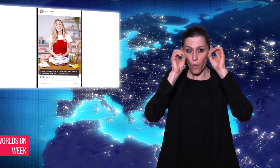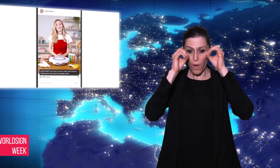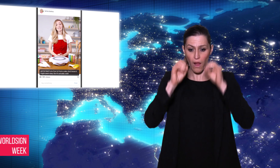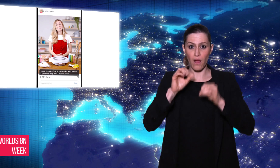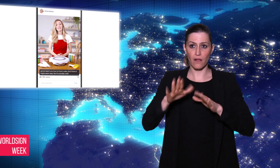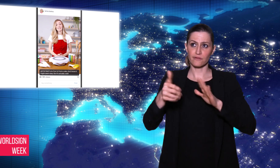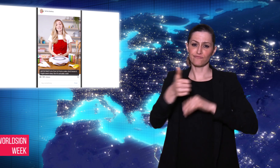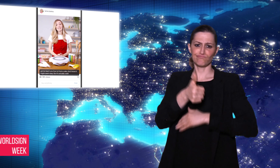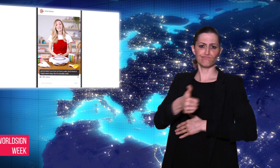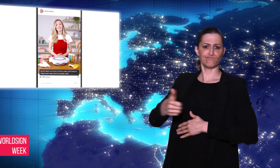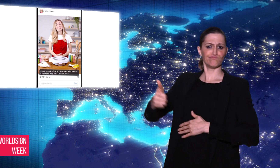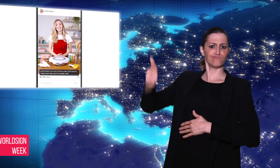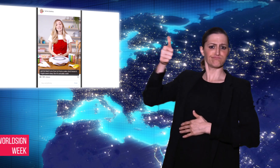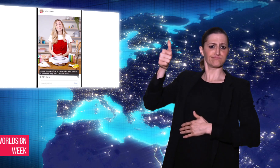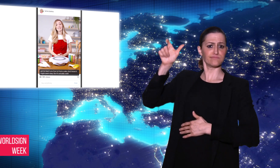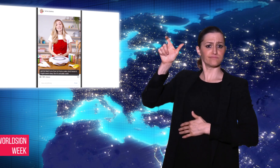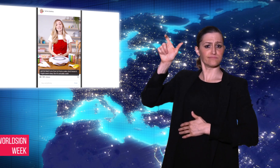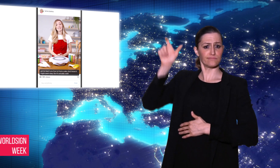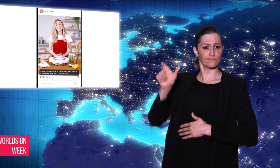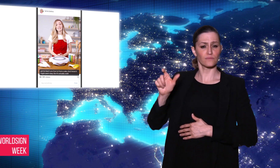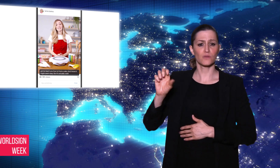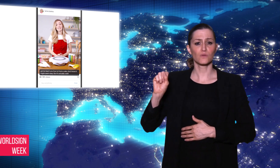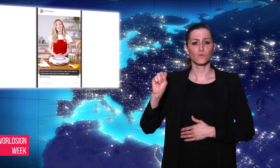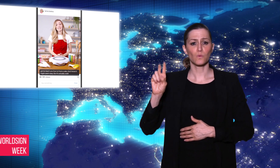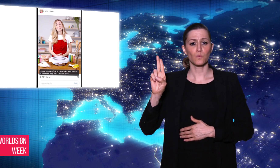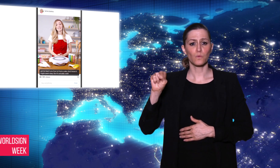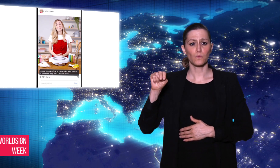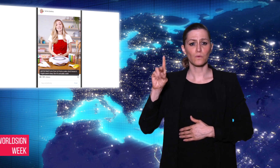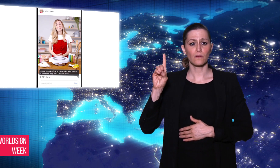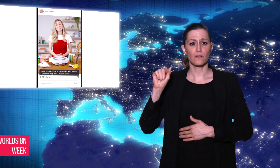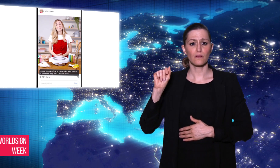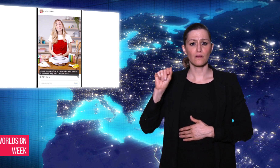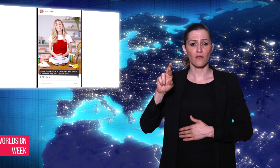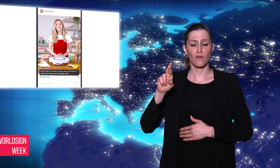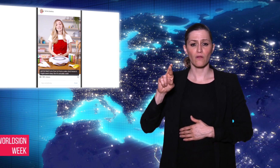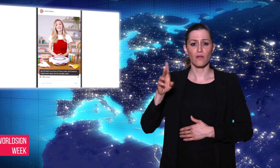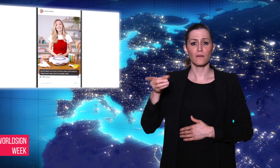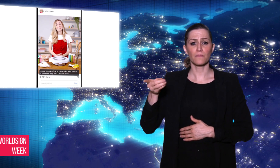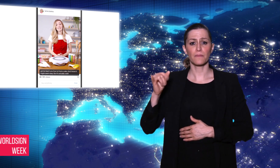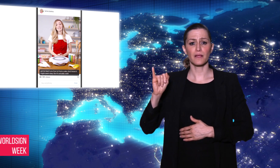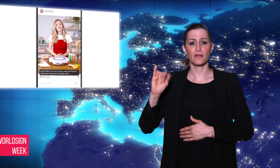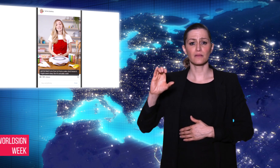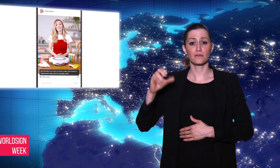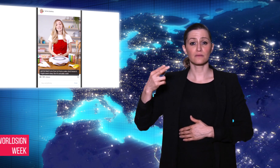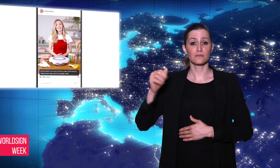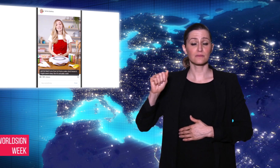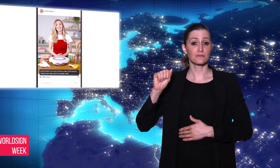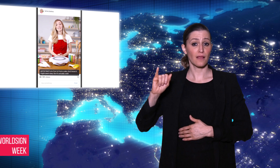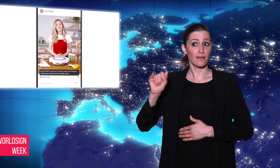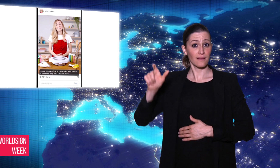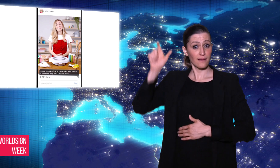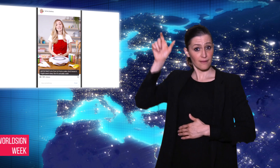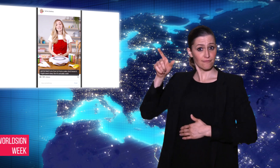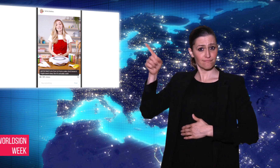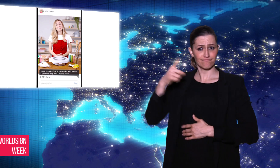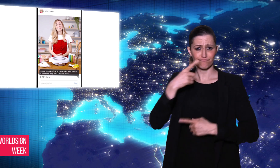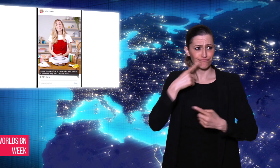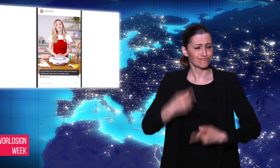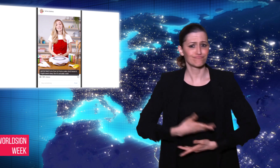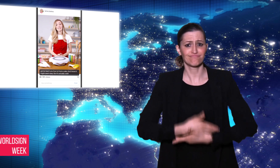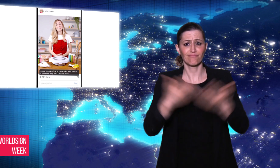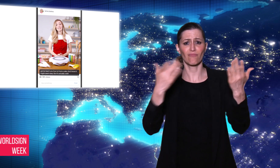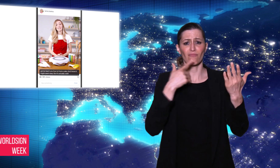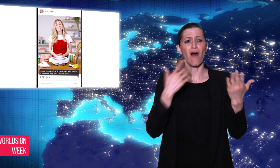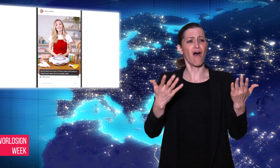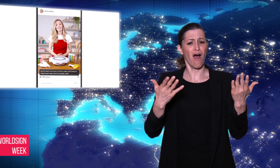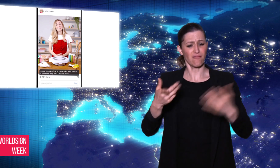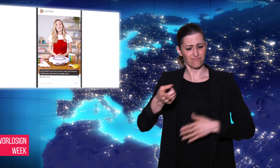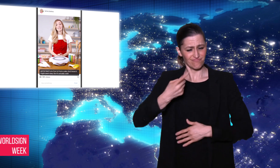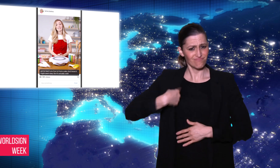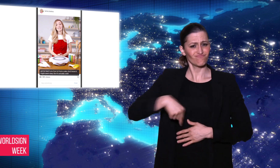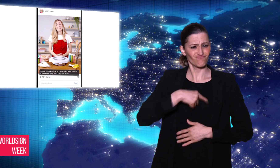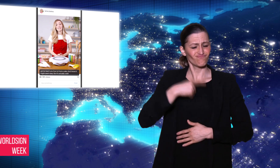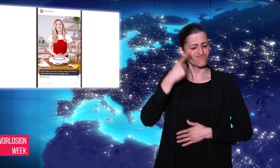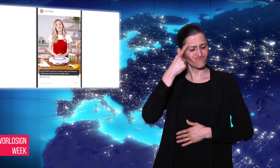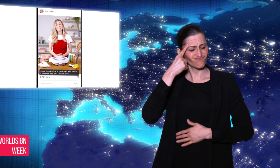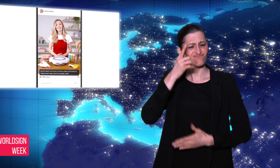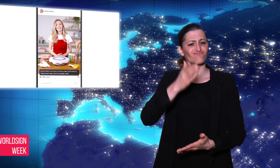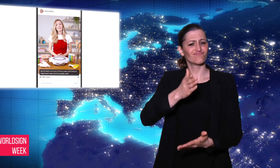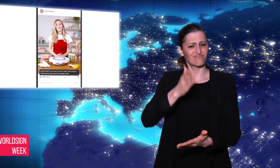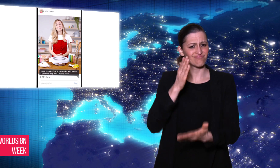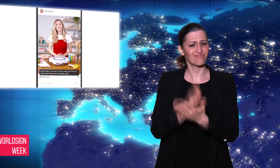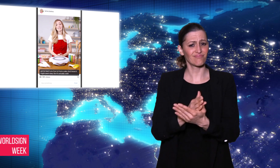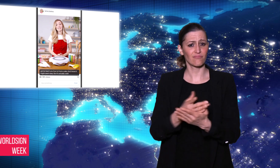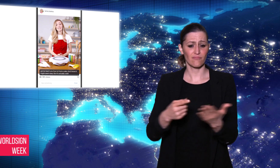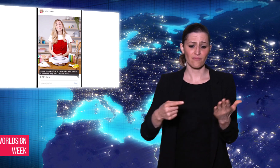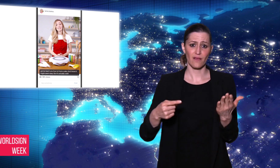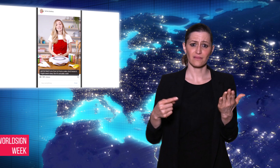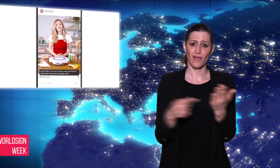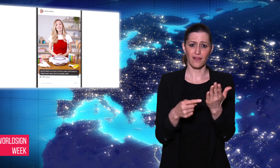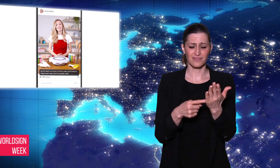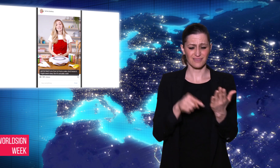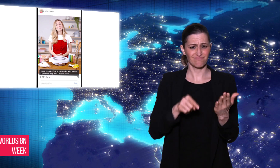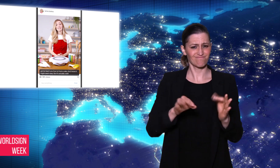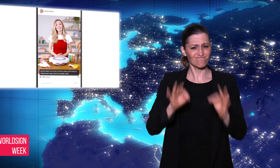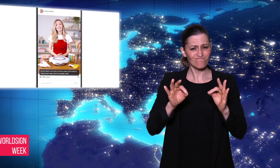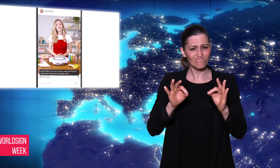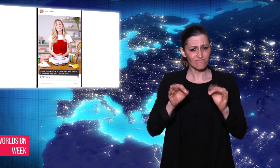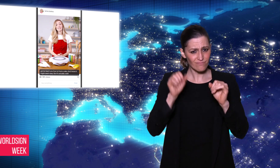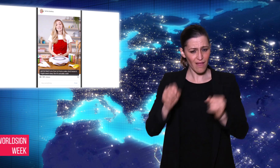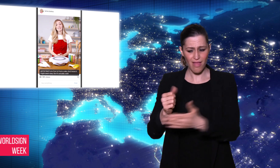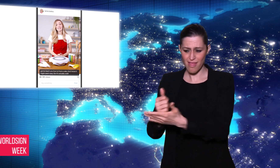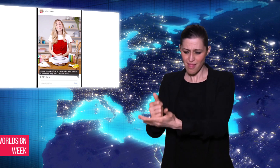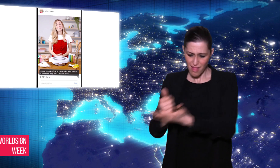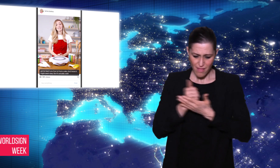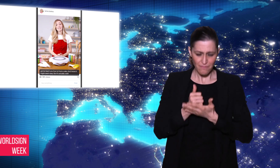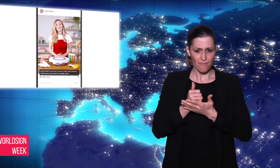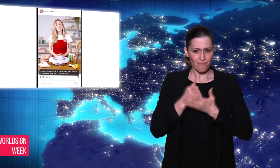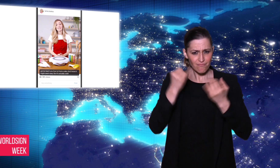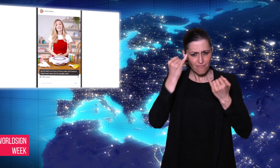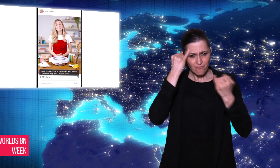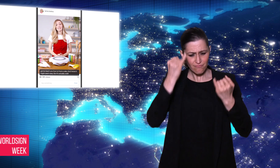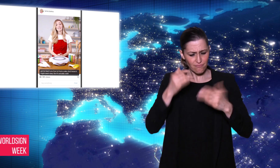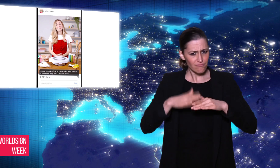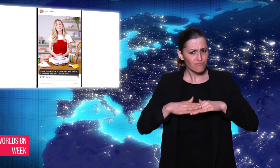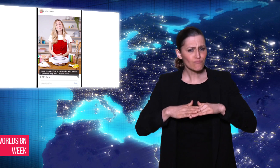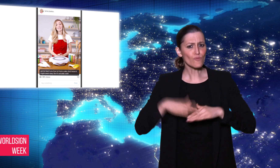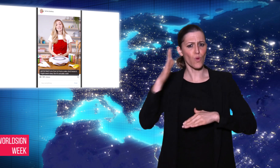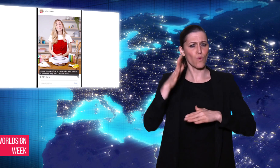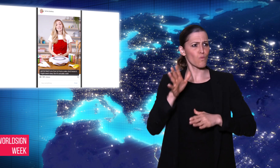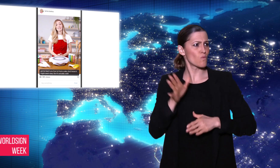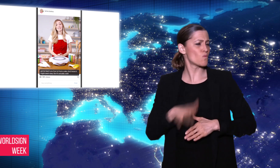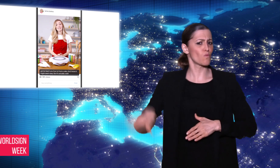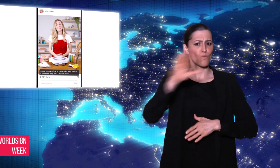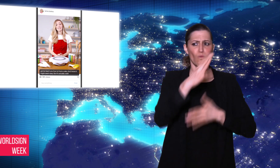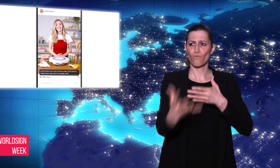Google CEO Sundar Pichai said that “We believe technology can help us be